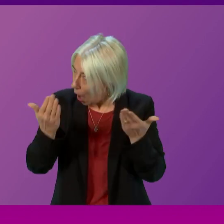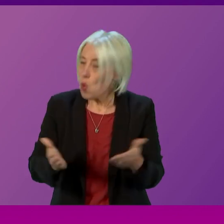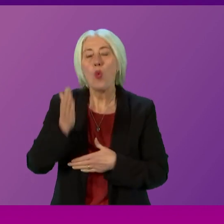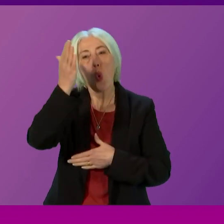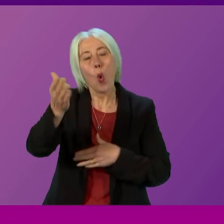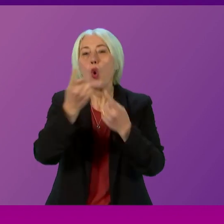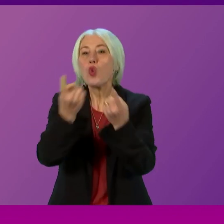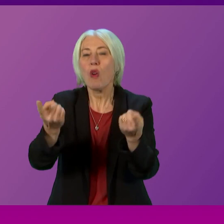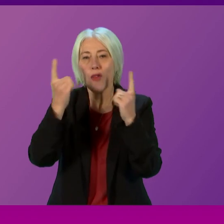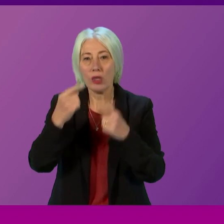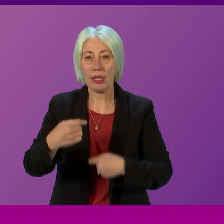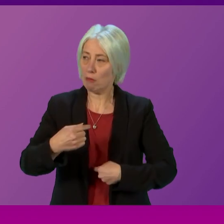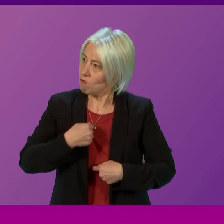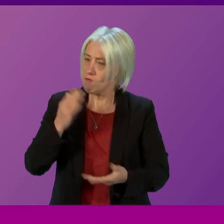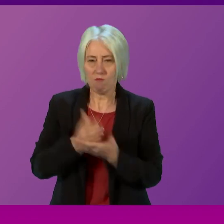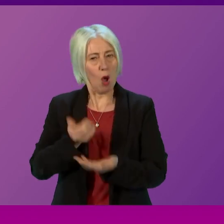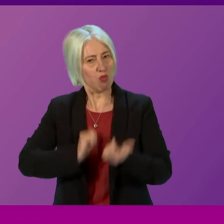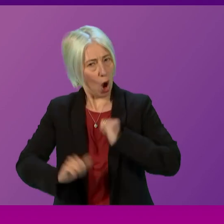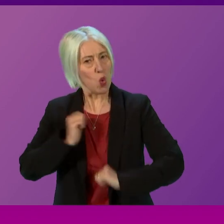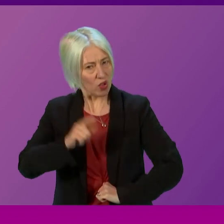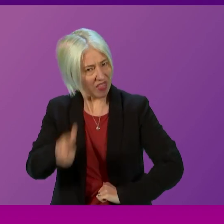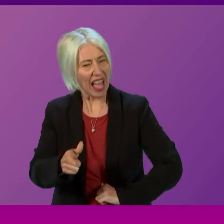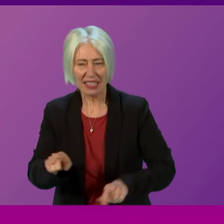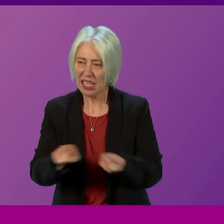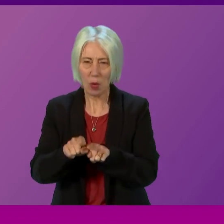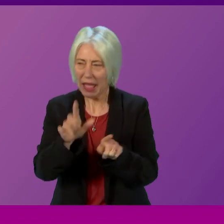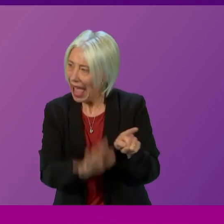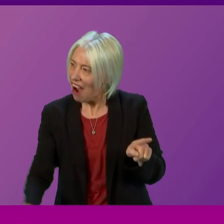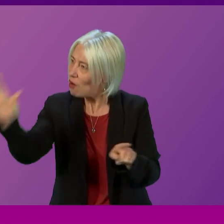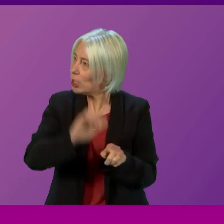which is something that I am proud of, and which everybody across Scotland should be proud of, too.